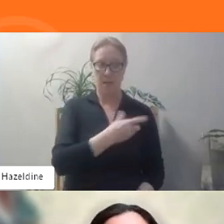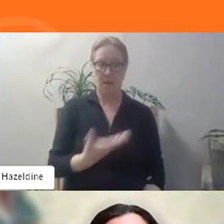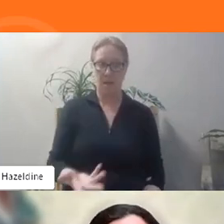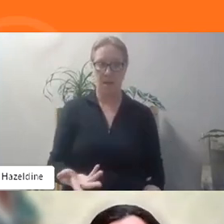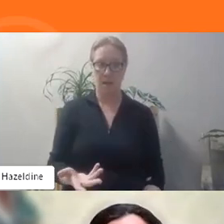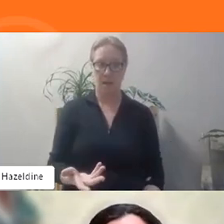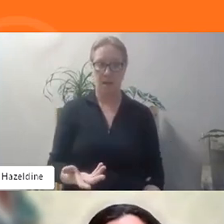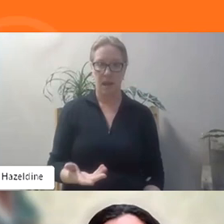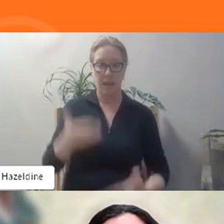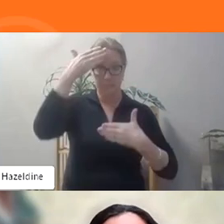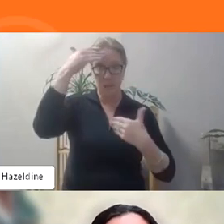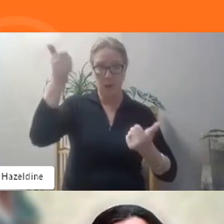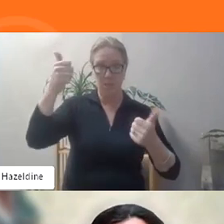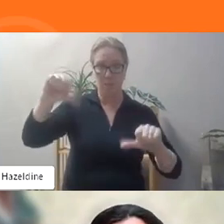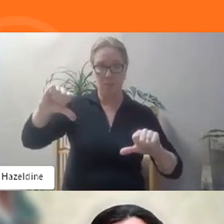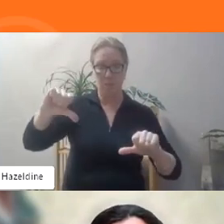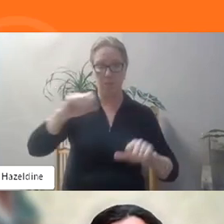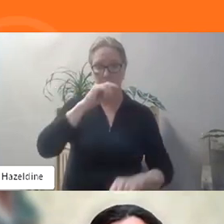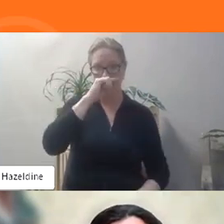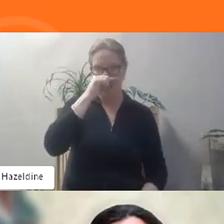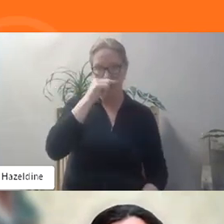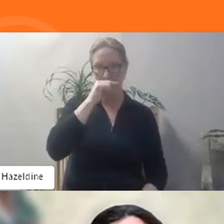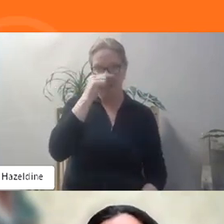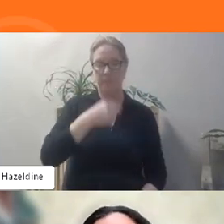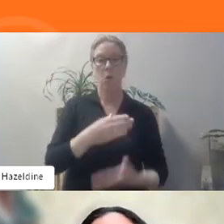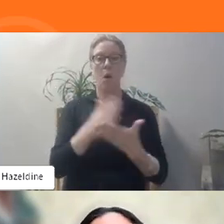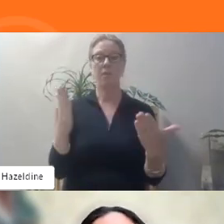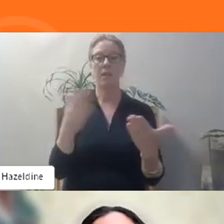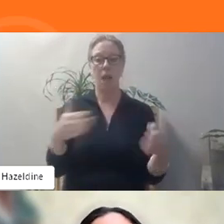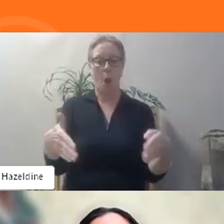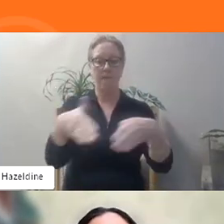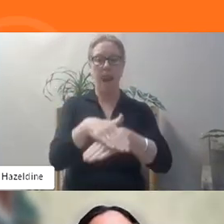mental health outcomes. So obviously this overlaps in the health sector,